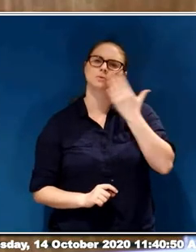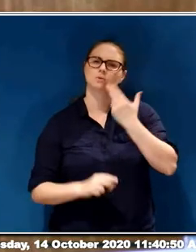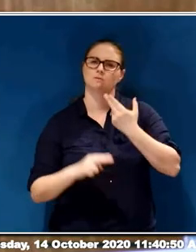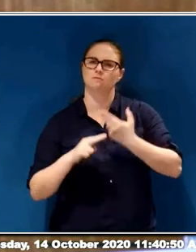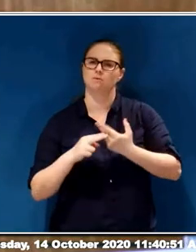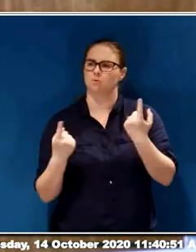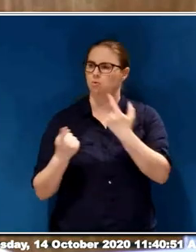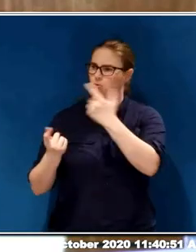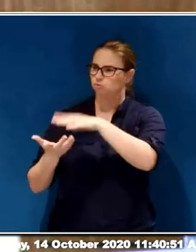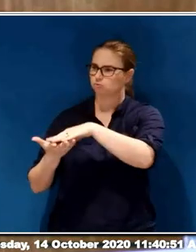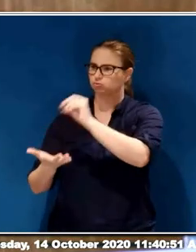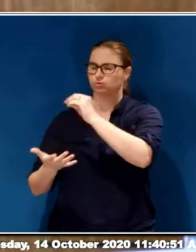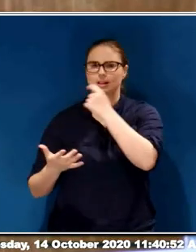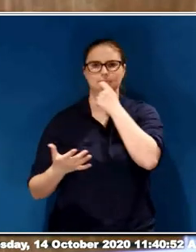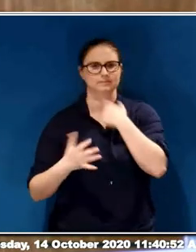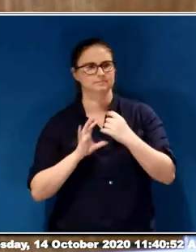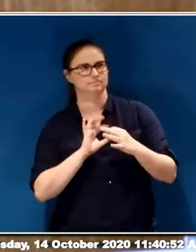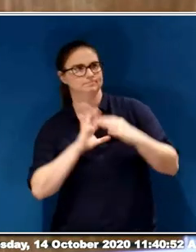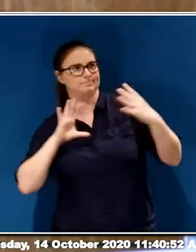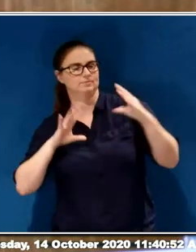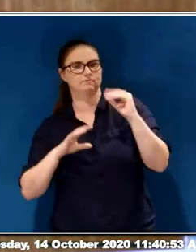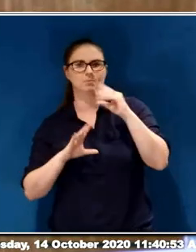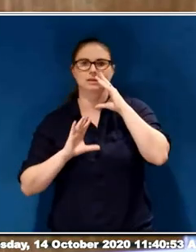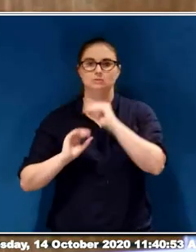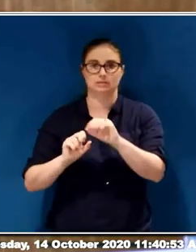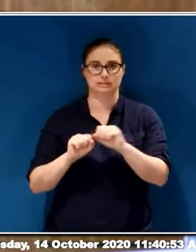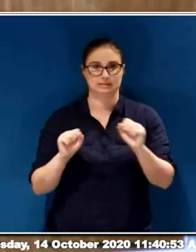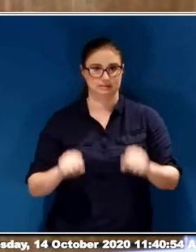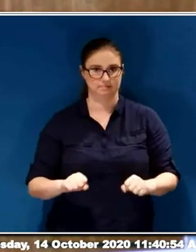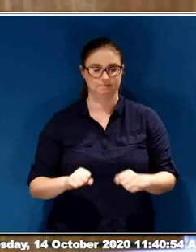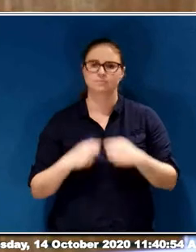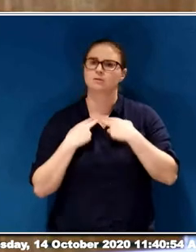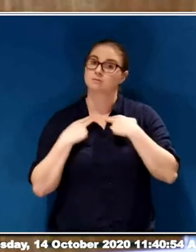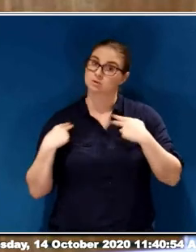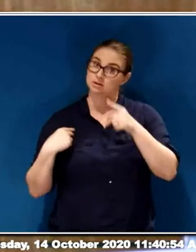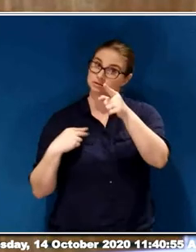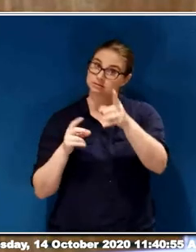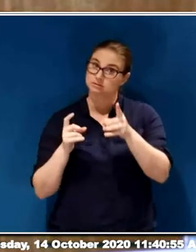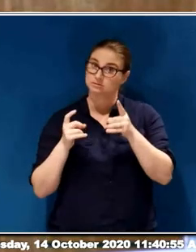And he started there in 2 September of 2019?